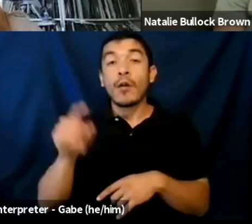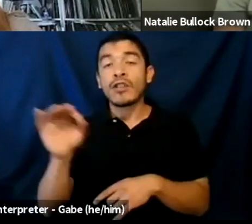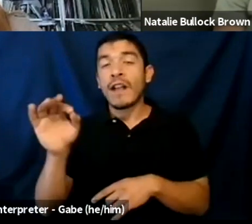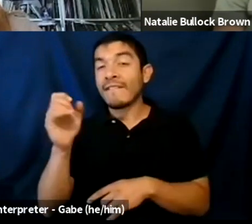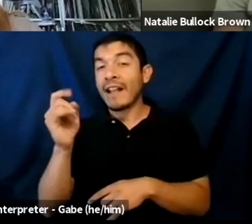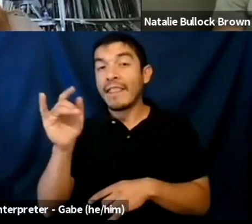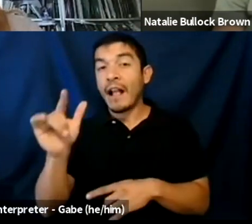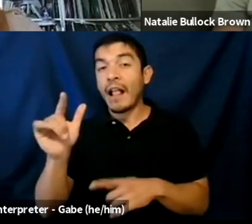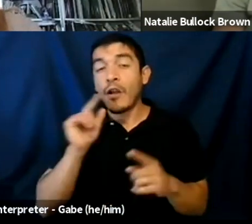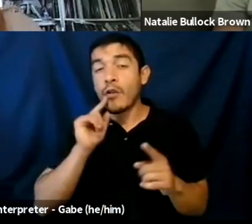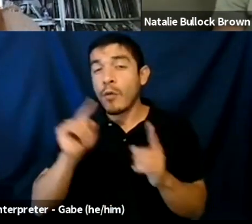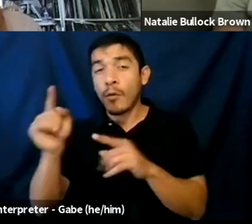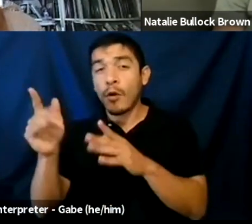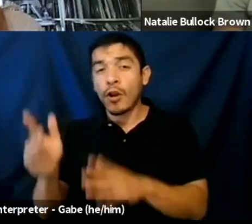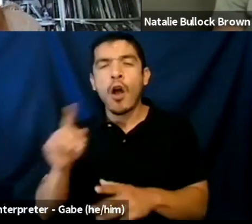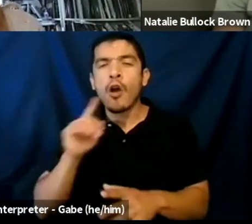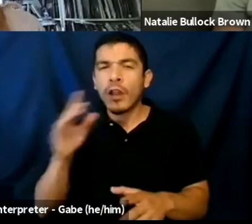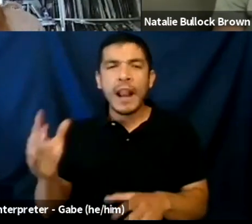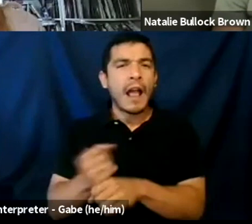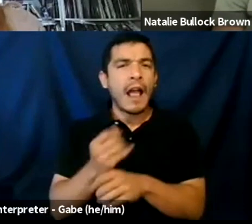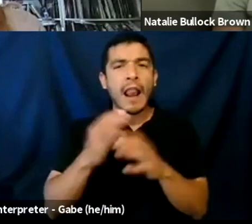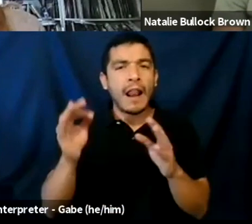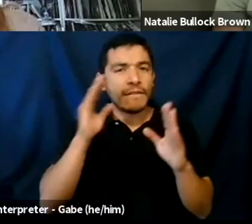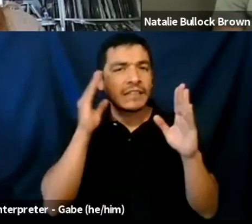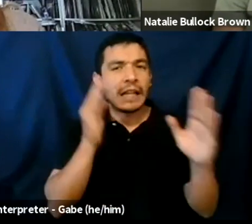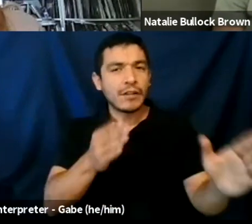really got a lot of attention because it really was so problematic.